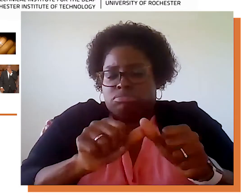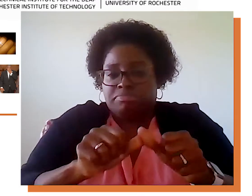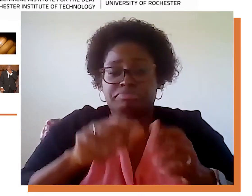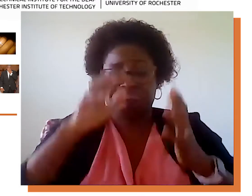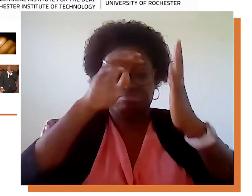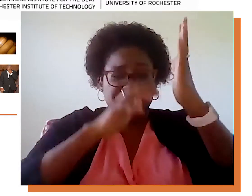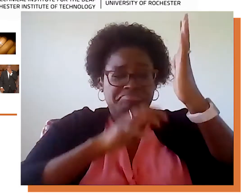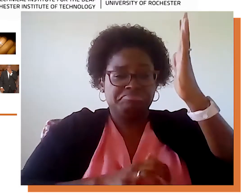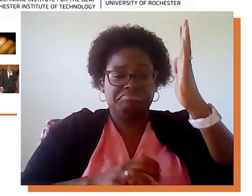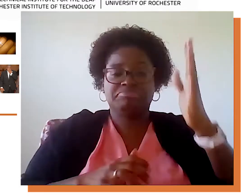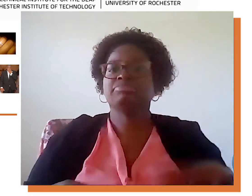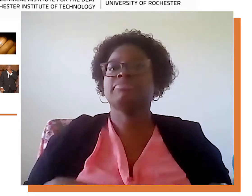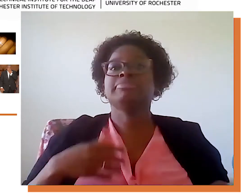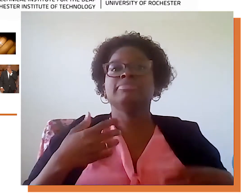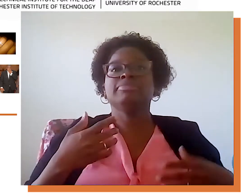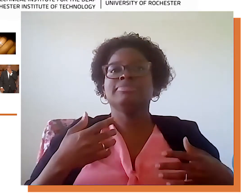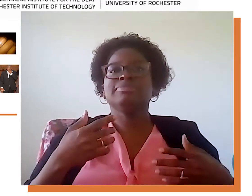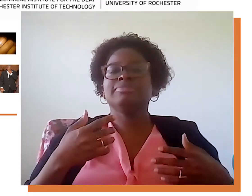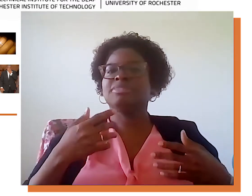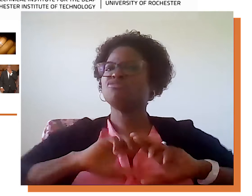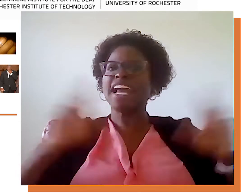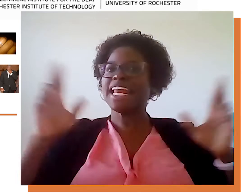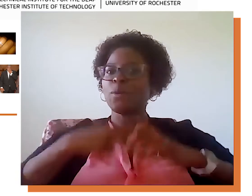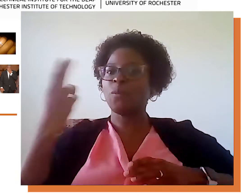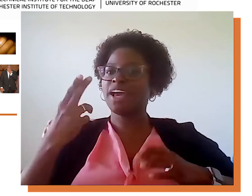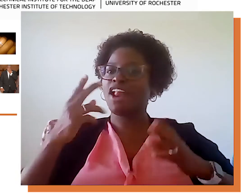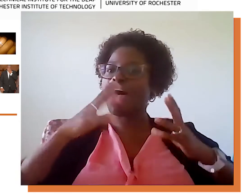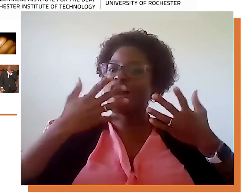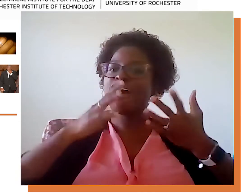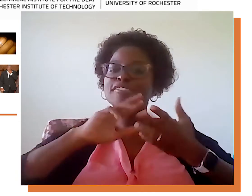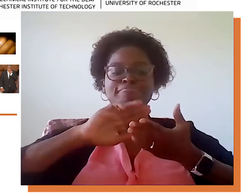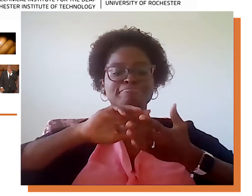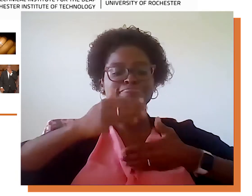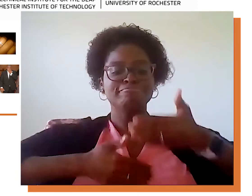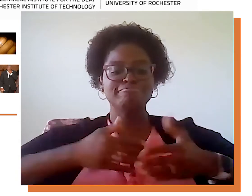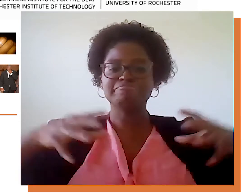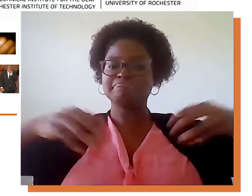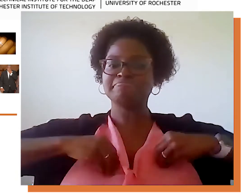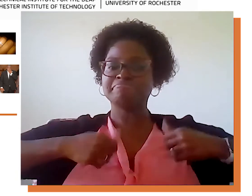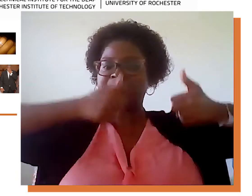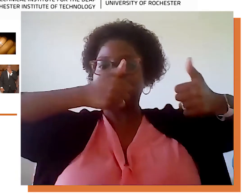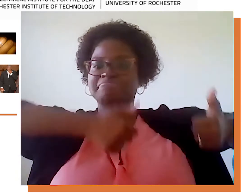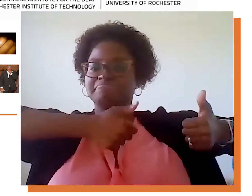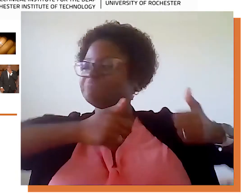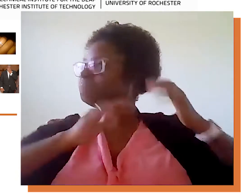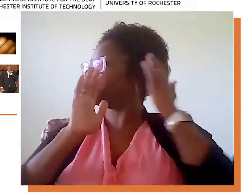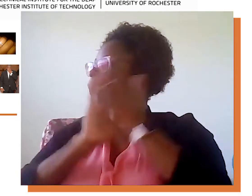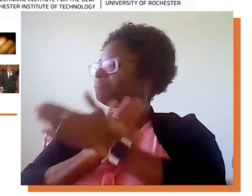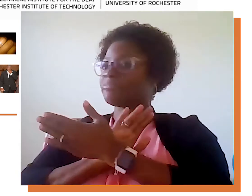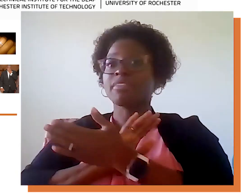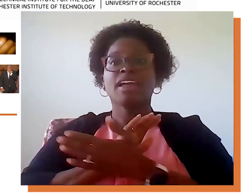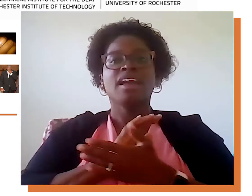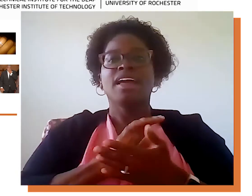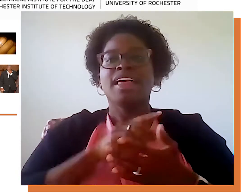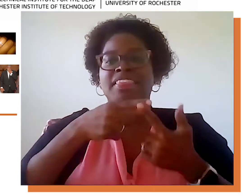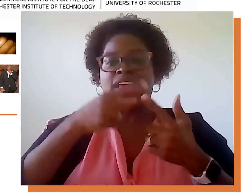I wasn't able to continue my...my degree studies. And so I quit. I thought, "Great. Peace out. I'm done."